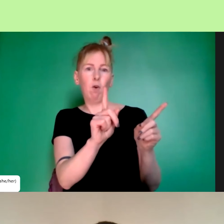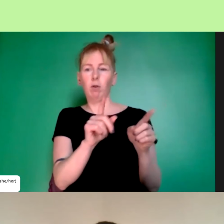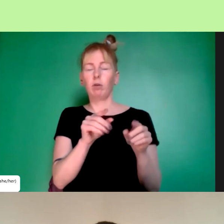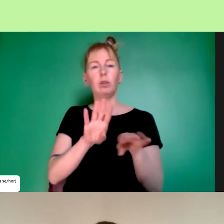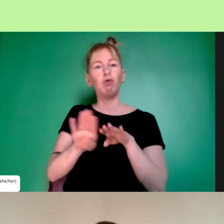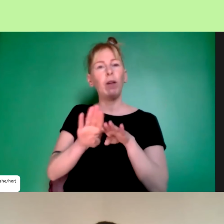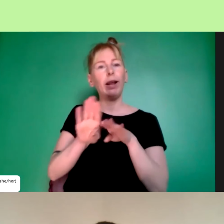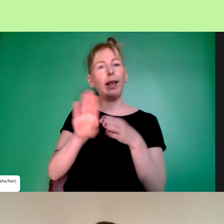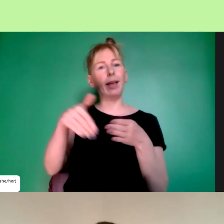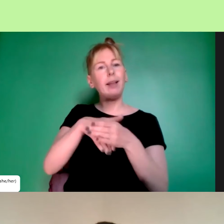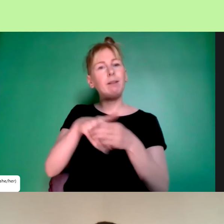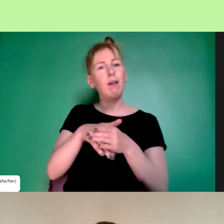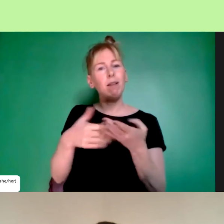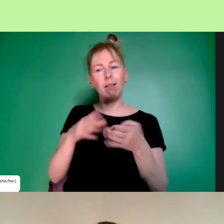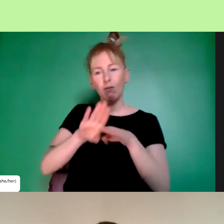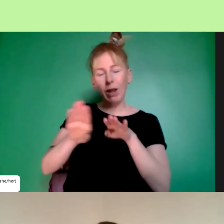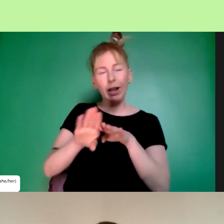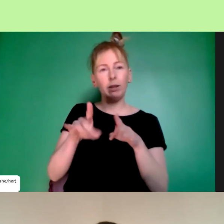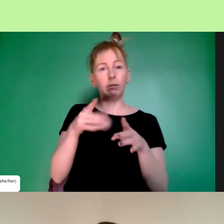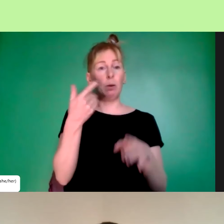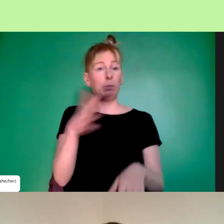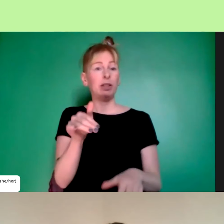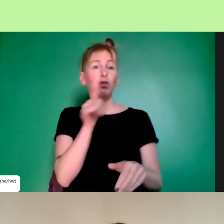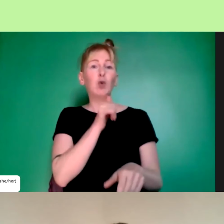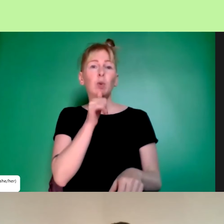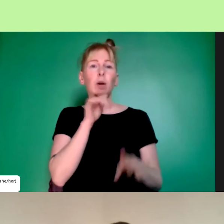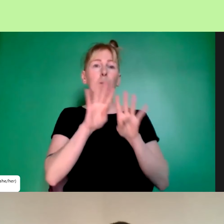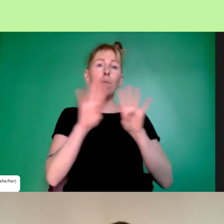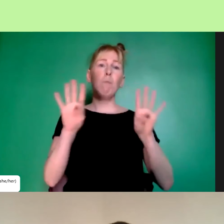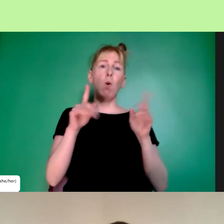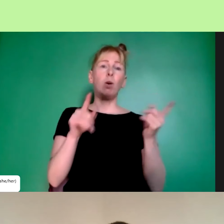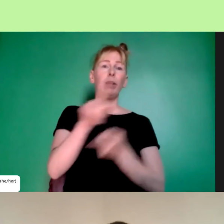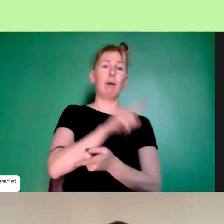it in board and board meetings, they use sometimes they use it like a, like one person,